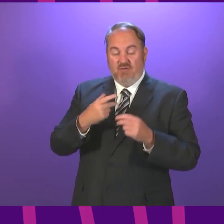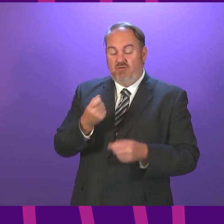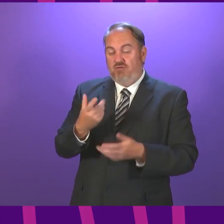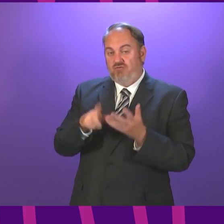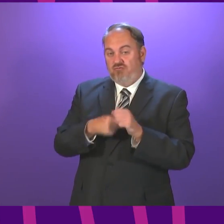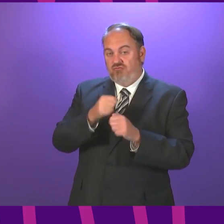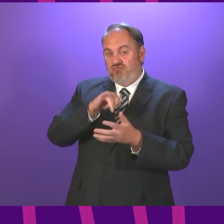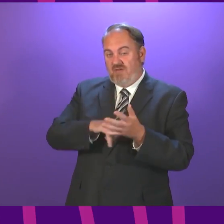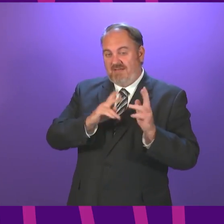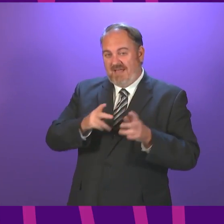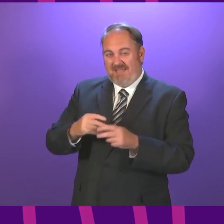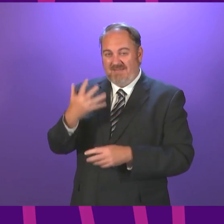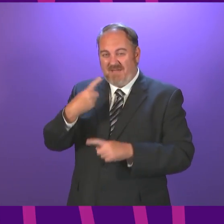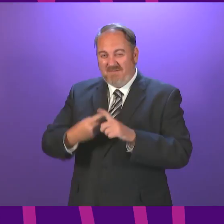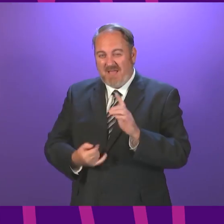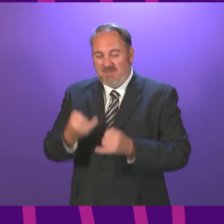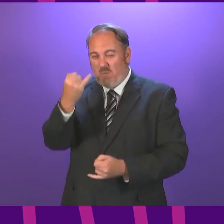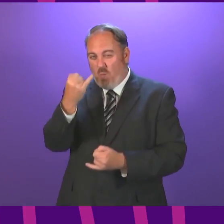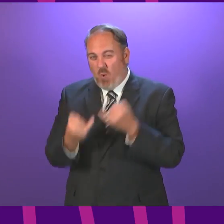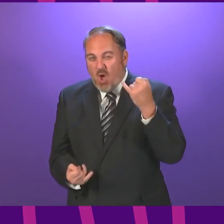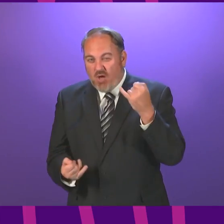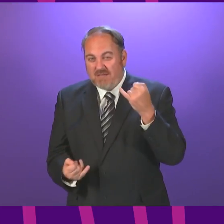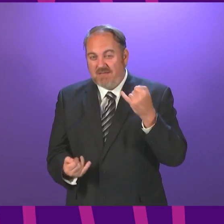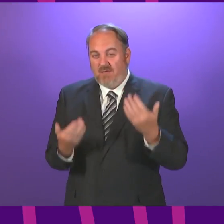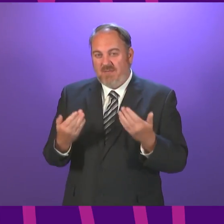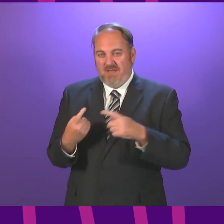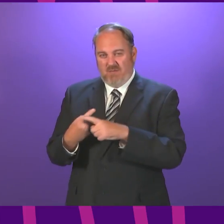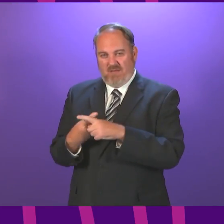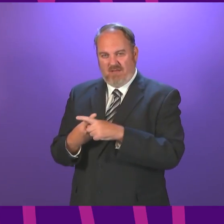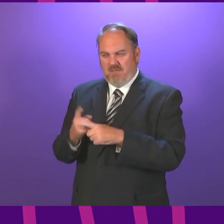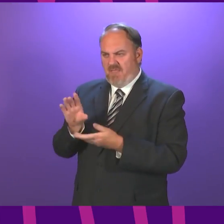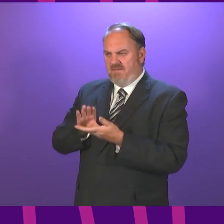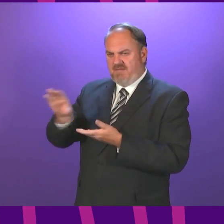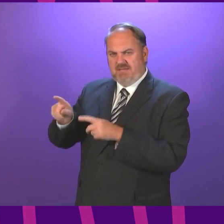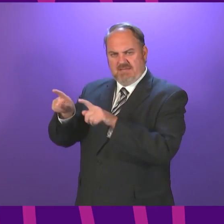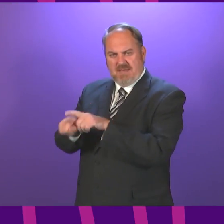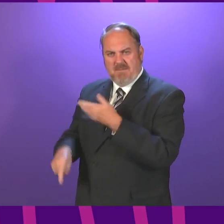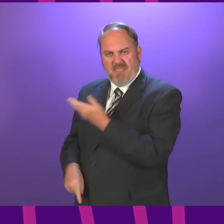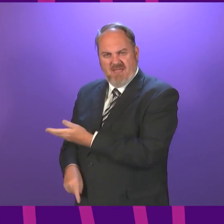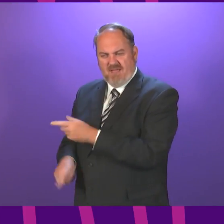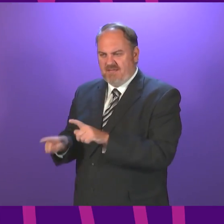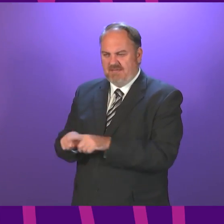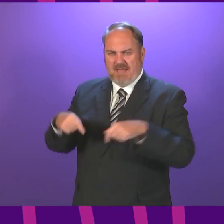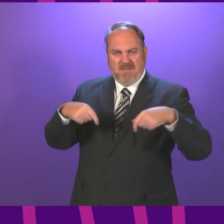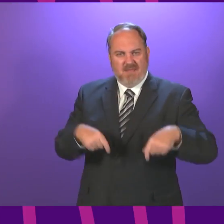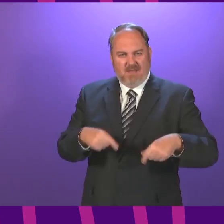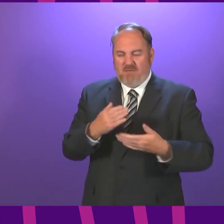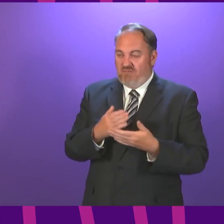right to say that this is Scotland’s national shame, but she must recognise that it is the Scottish National Party’s shame, too.